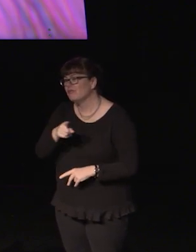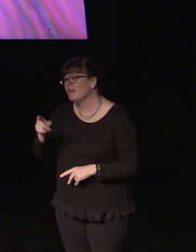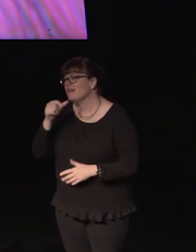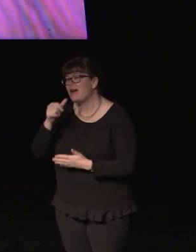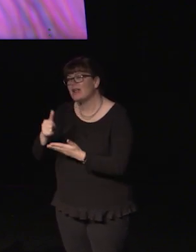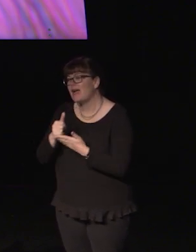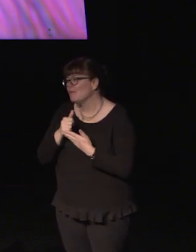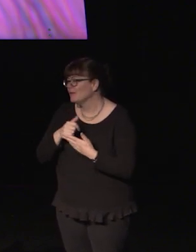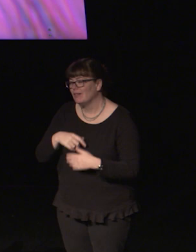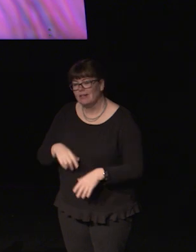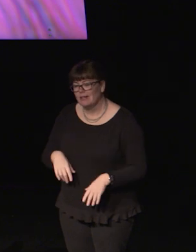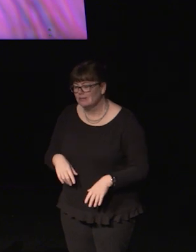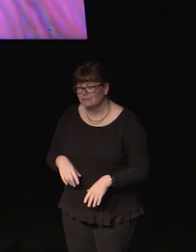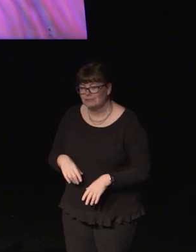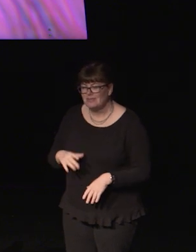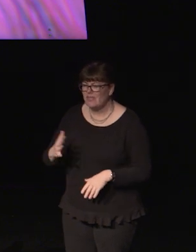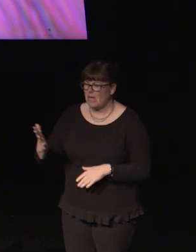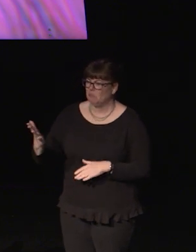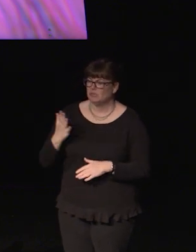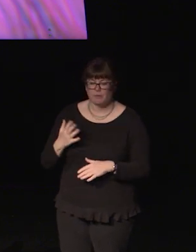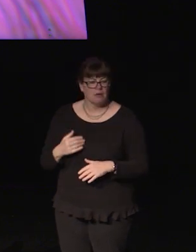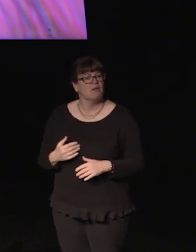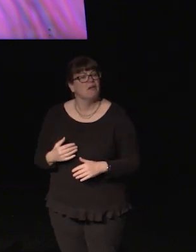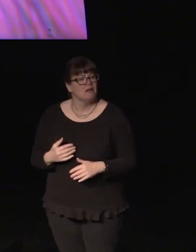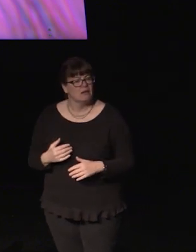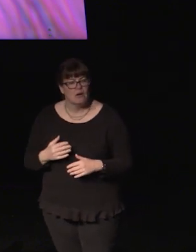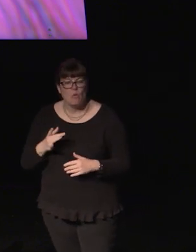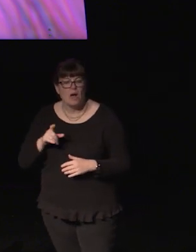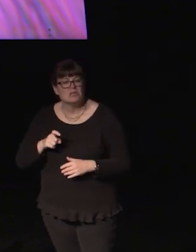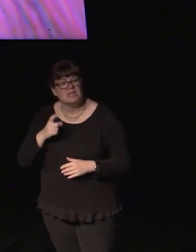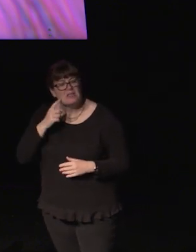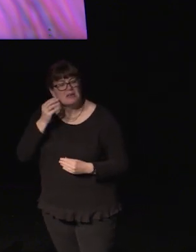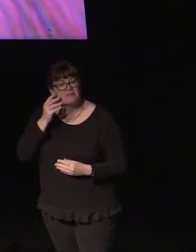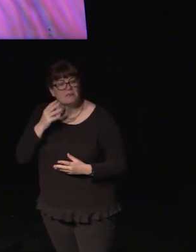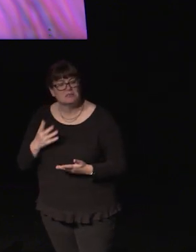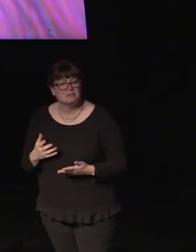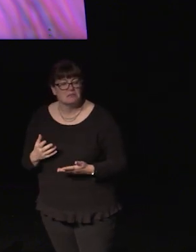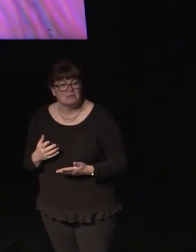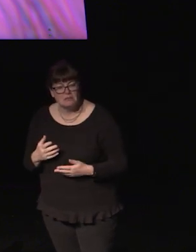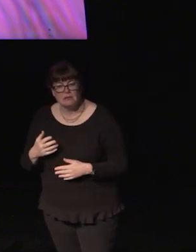So it's that pushback about like, "Well, why do you even need that information?" "Why should we bother?"